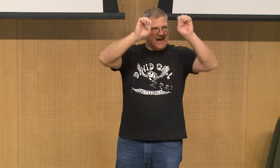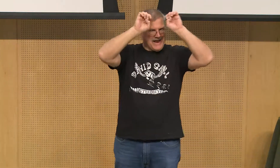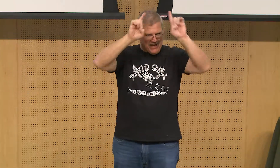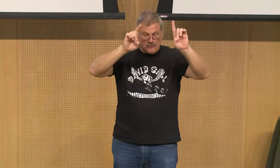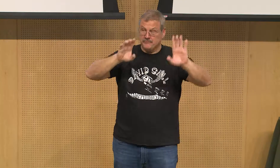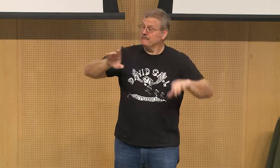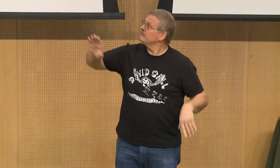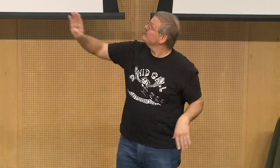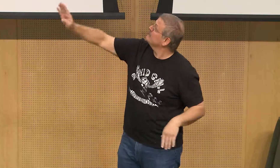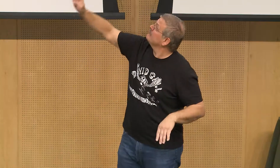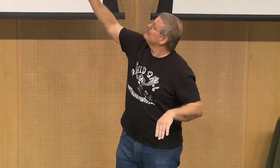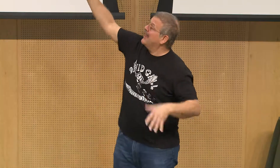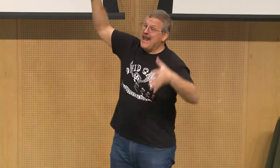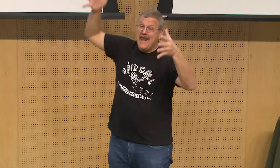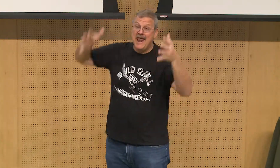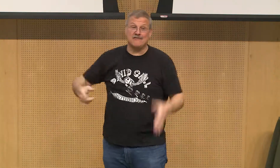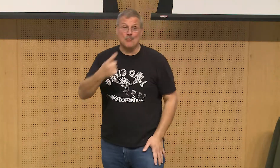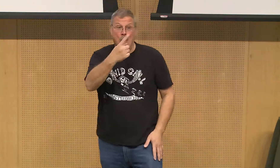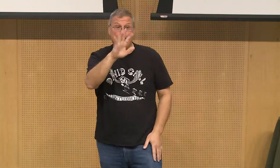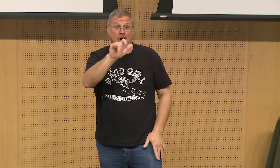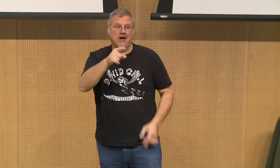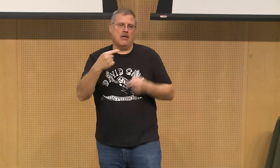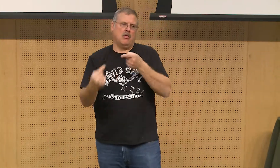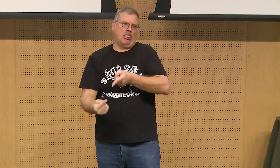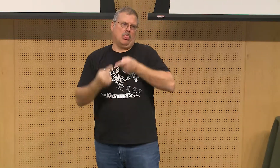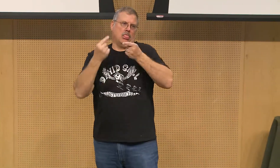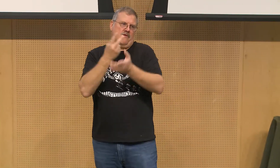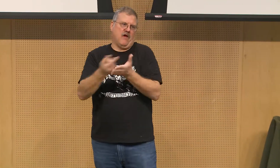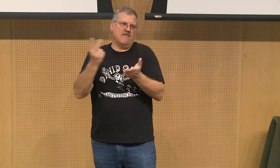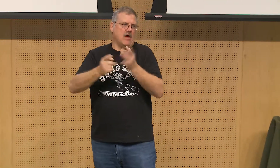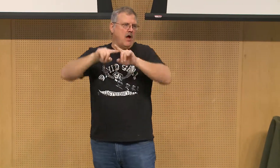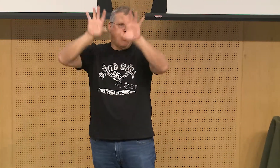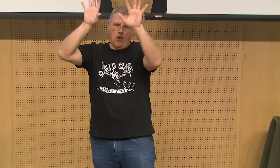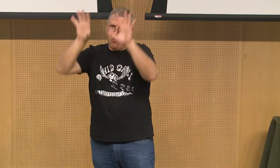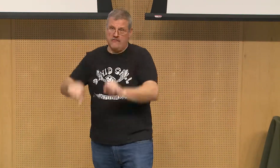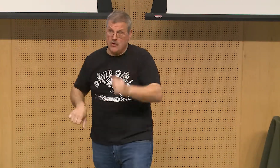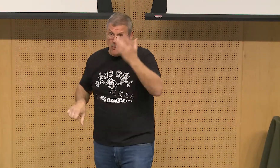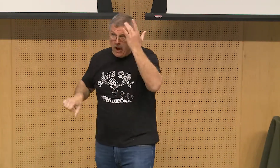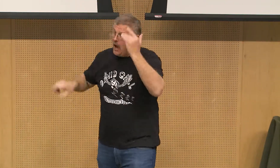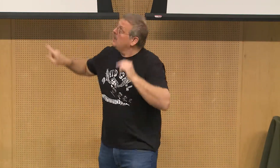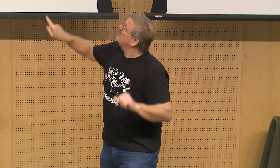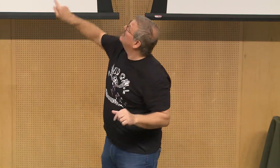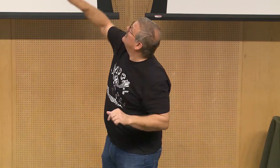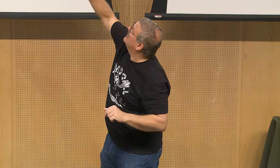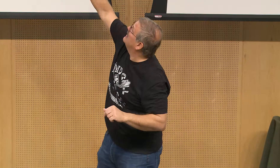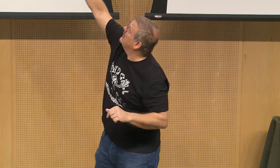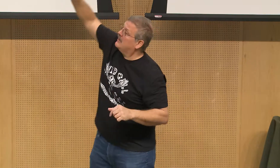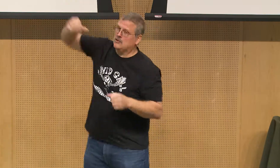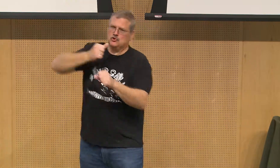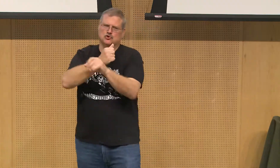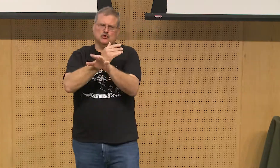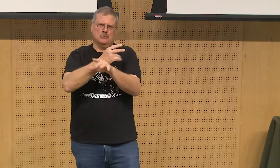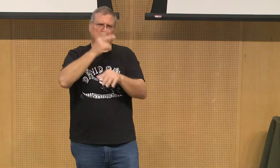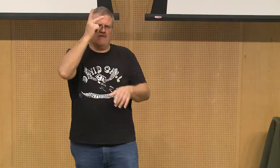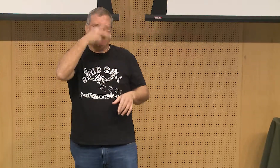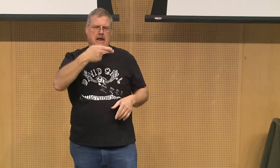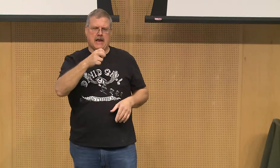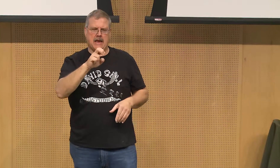liberated them from their home, where there was no language, so that's why there's two butterflies there, and Heinicke and Aristotle